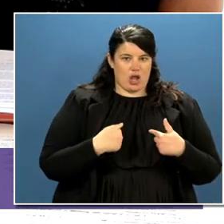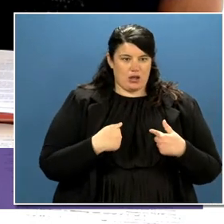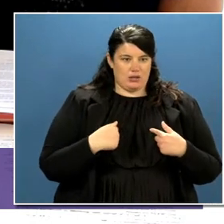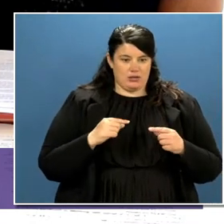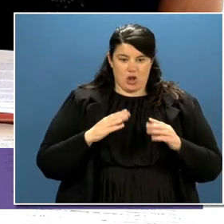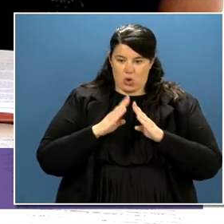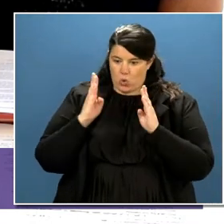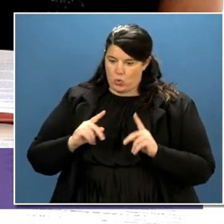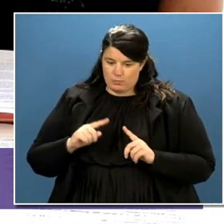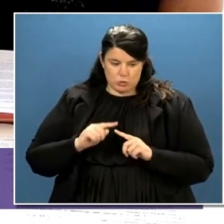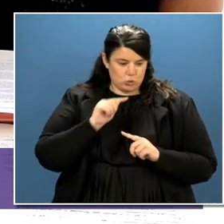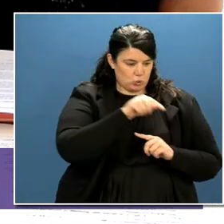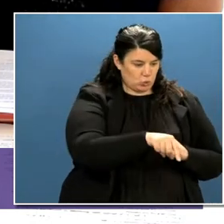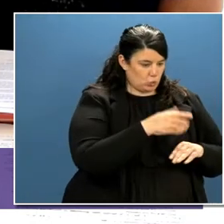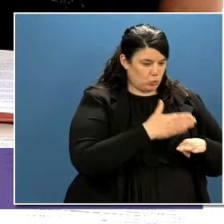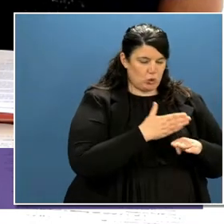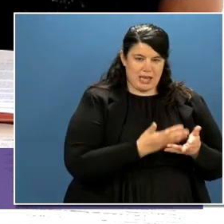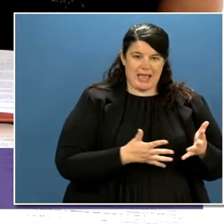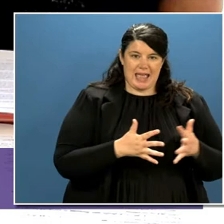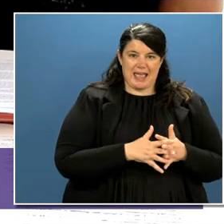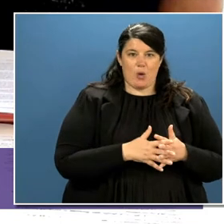home to my work, and I wouldn't be suitable, basically.